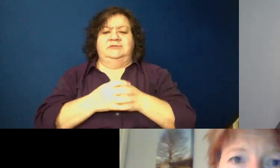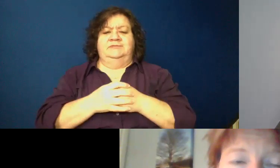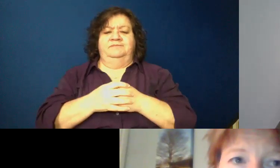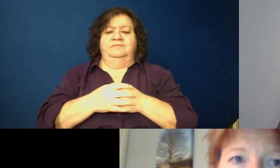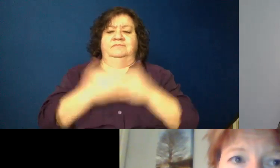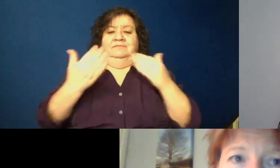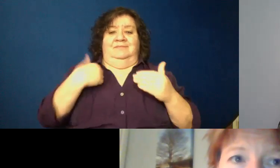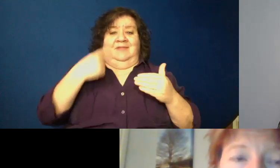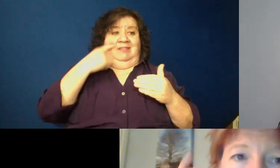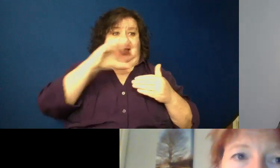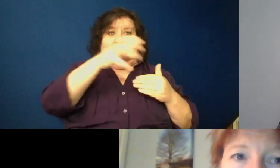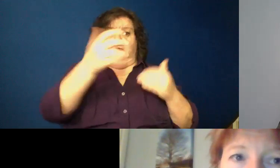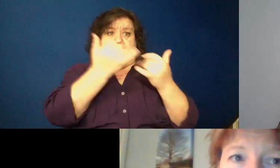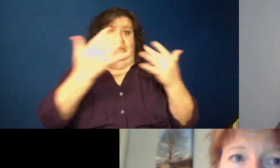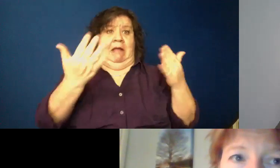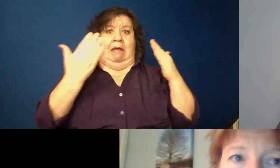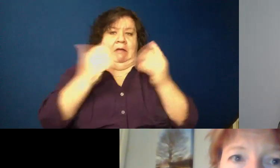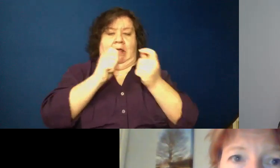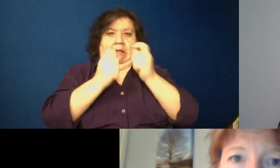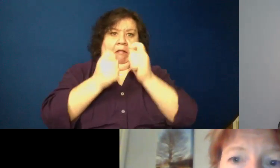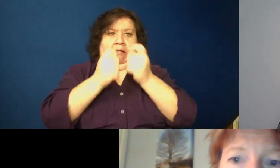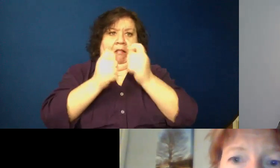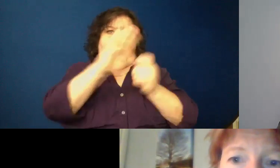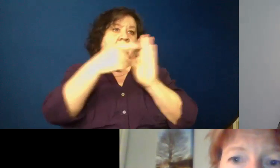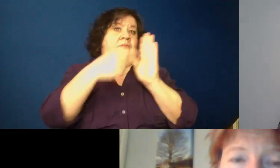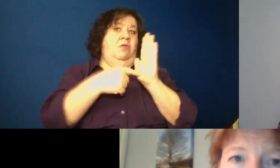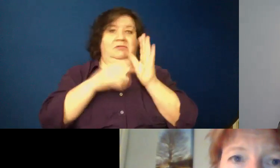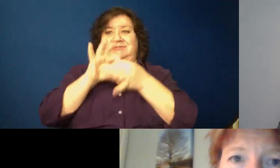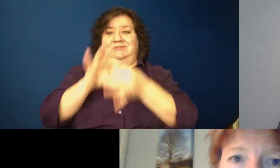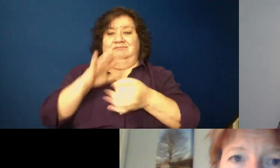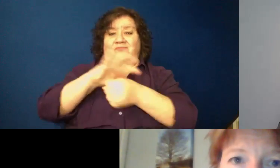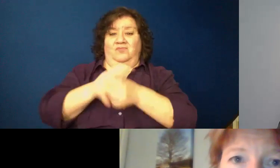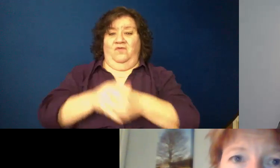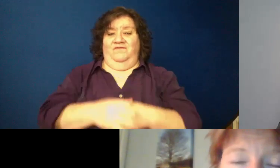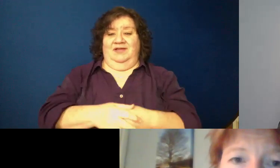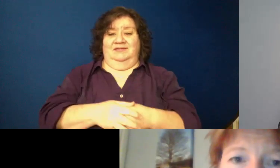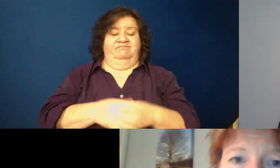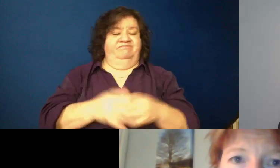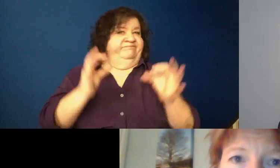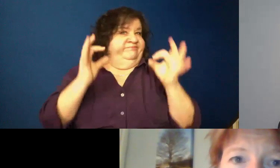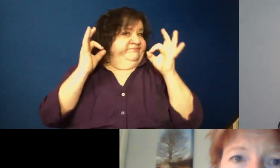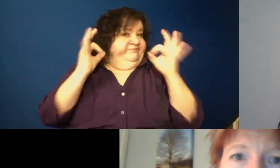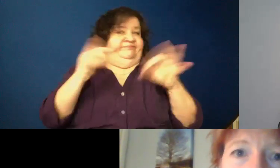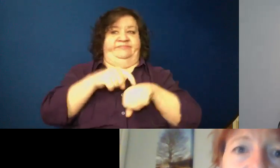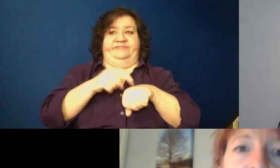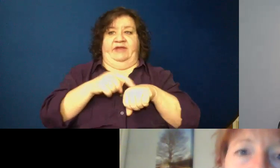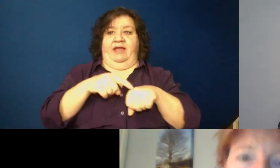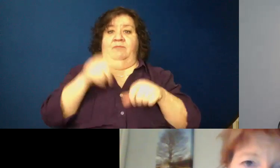their organizations and their um their like allies to advocate for this inclusion because this is one